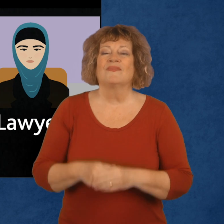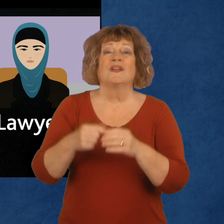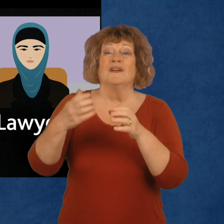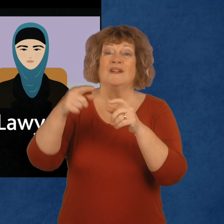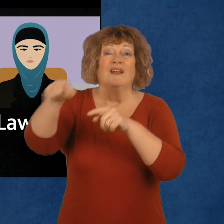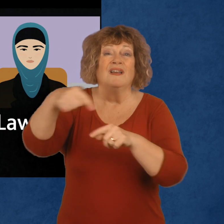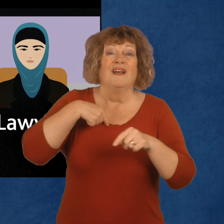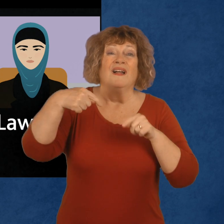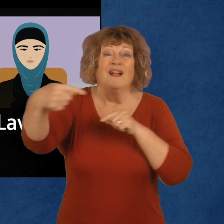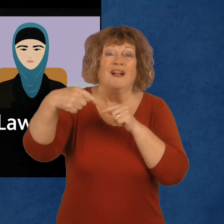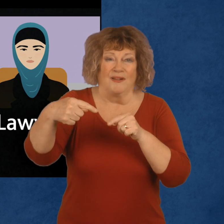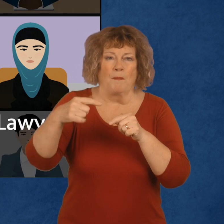present their case.